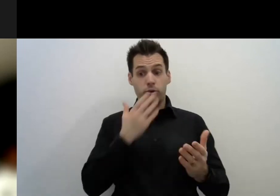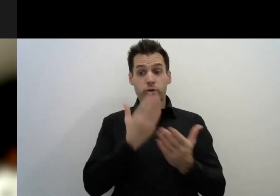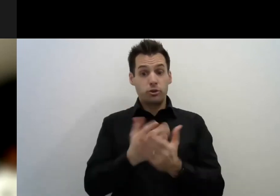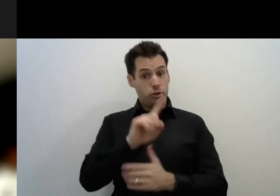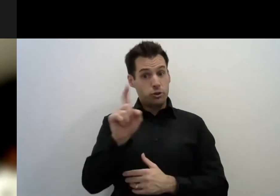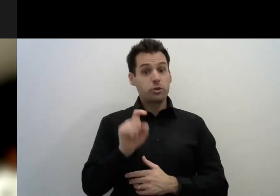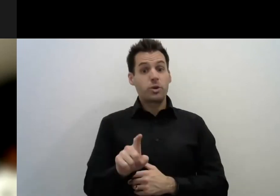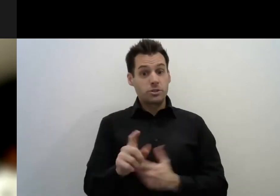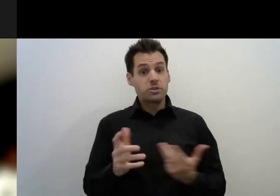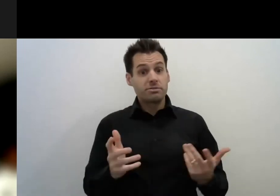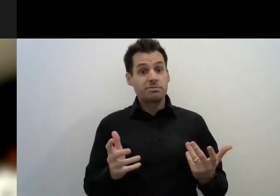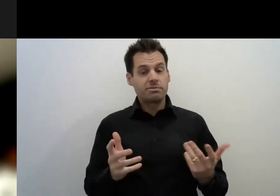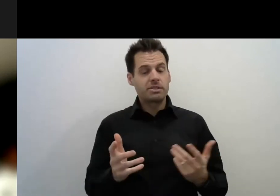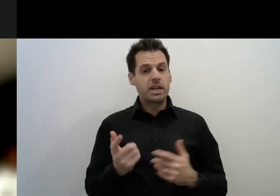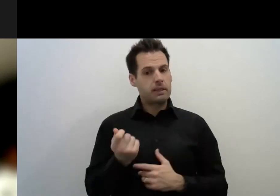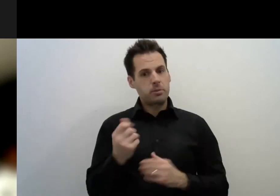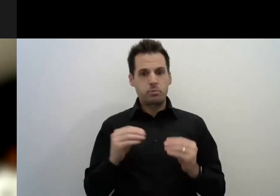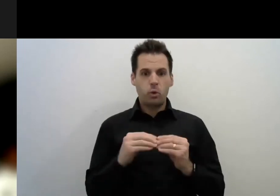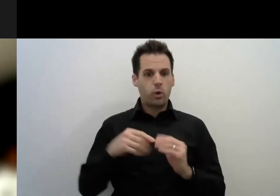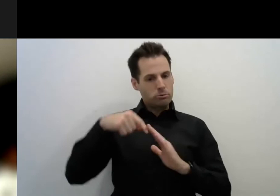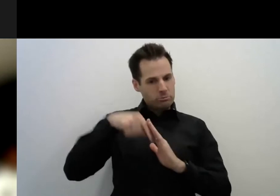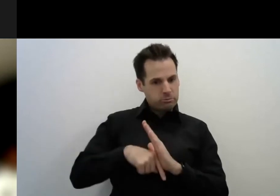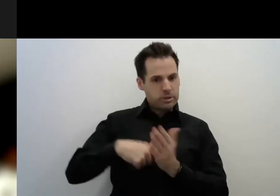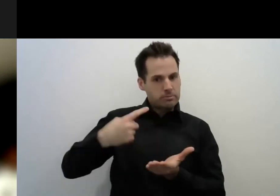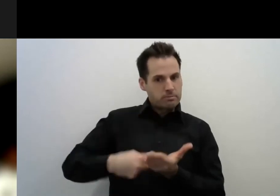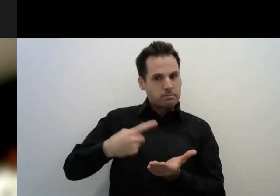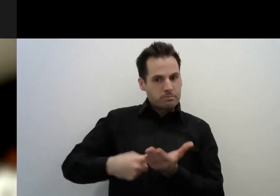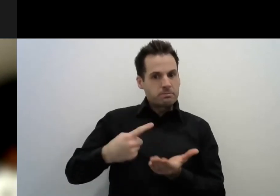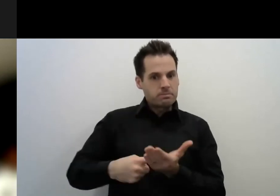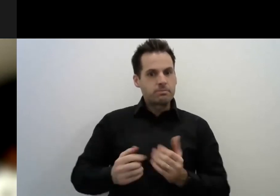this one a little bit though i won't go on to it too deeply because it could go on and on forever